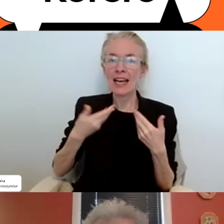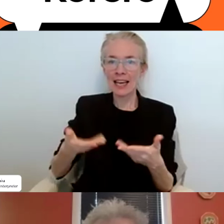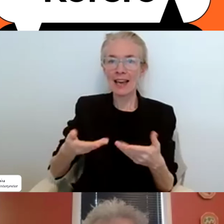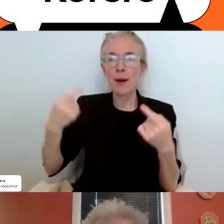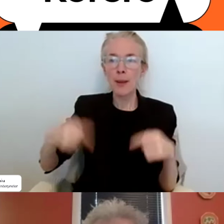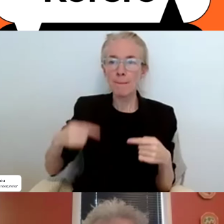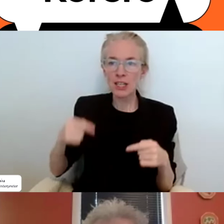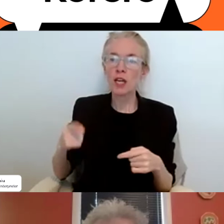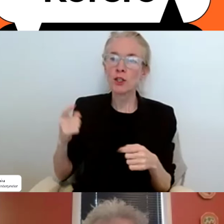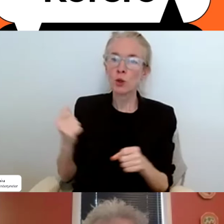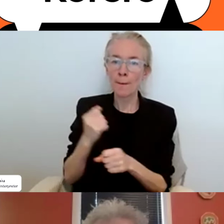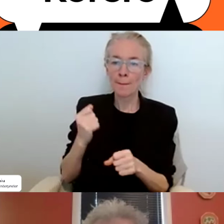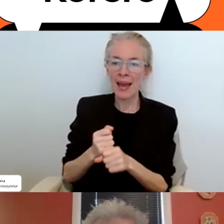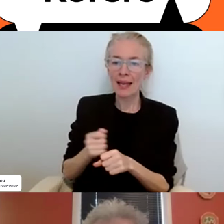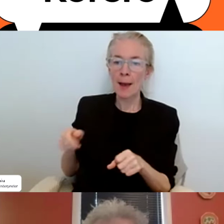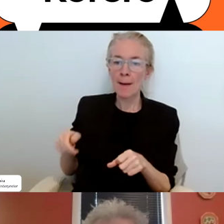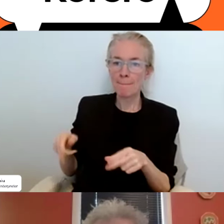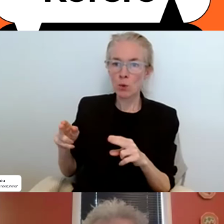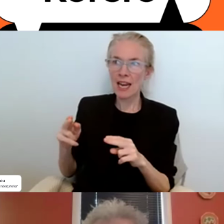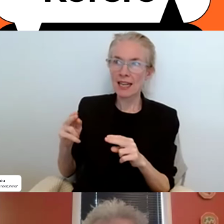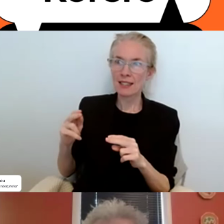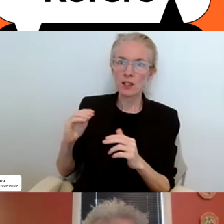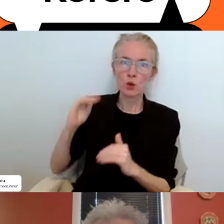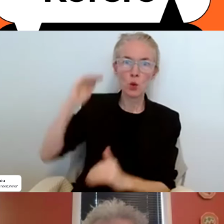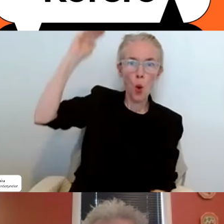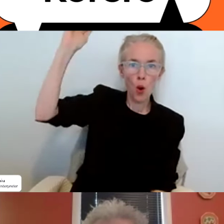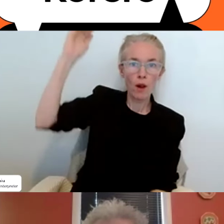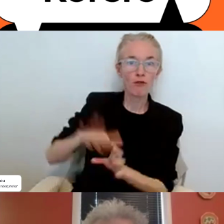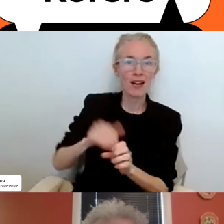we're very, very limited for space. So is that a consideration, and